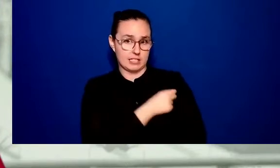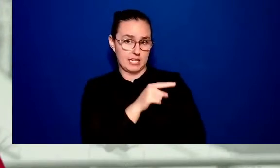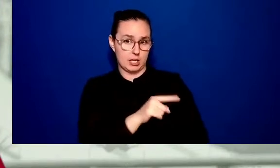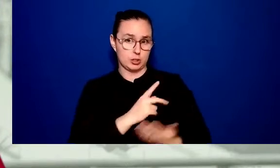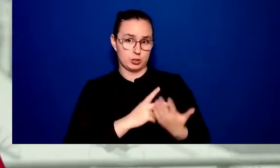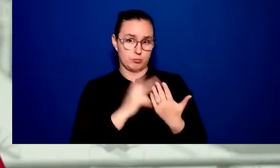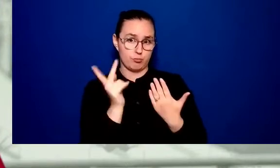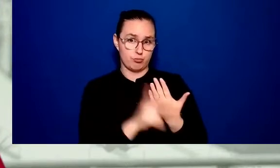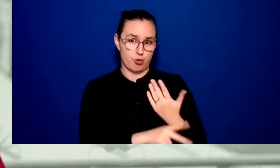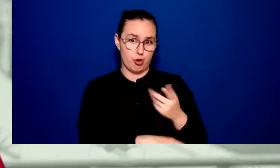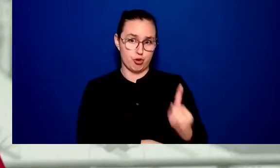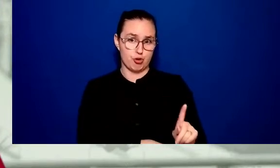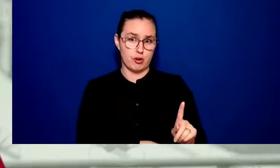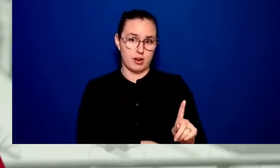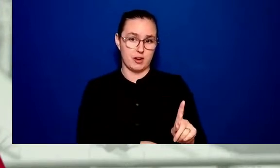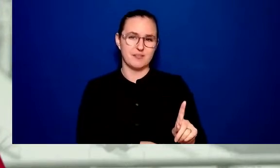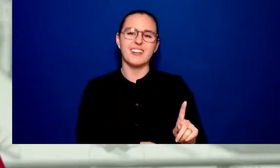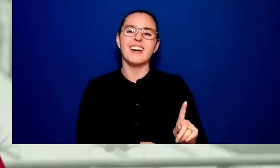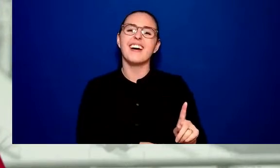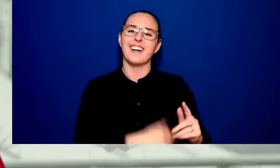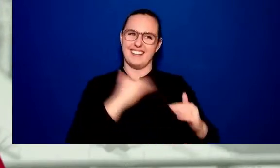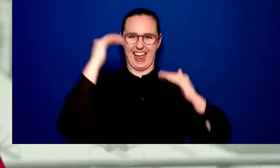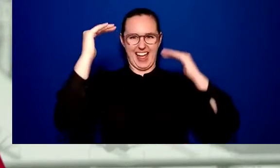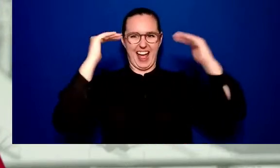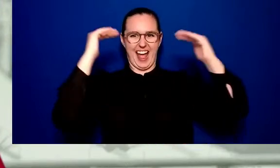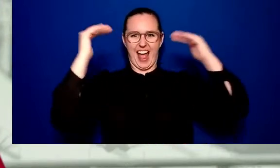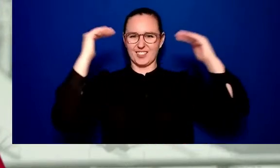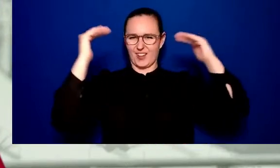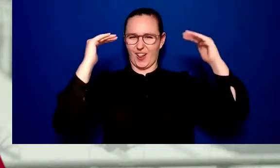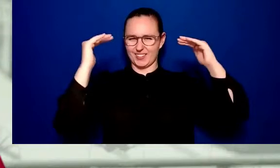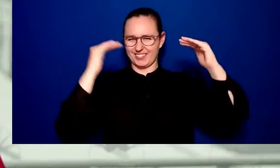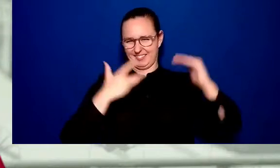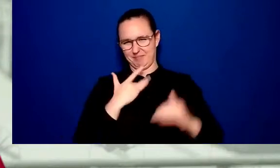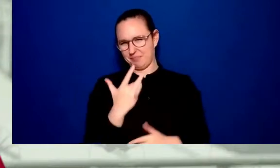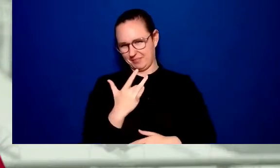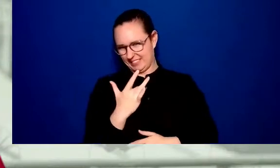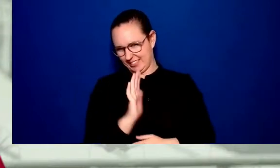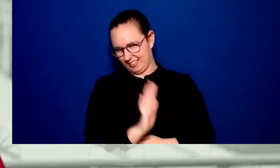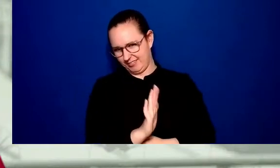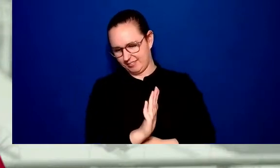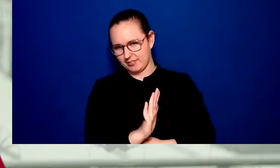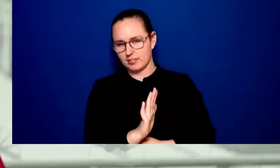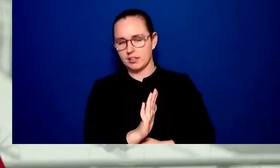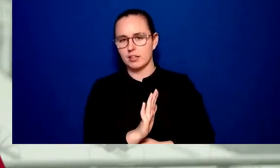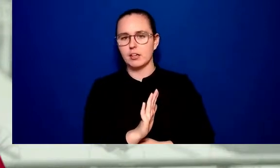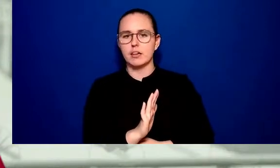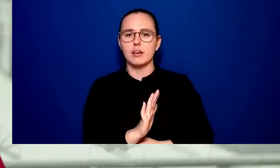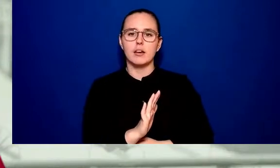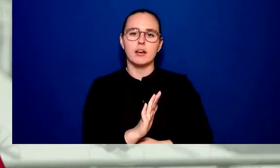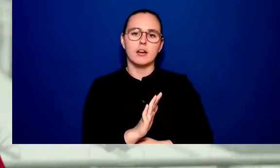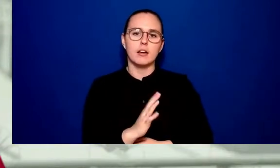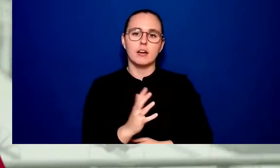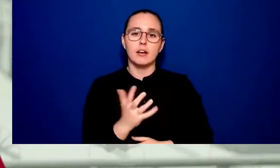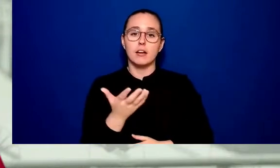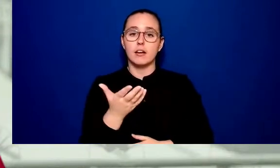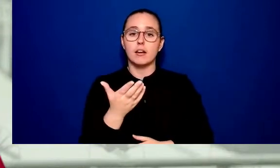adults tend to and we've made specific provision for youth sports, for example, and other